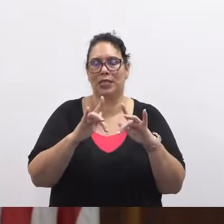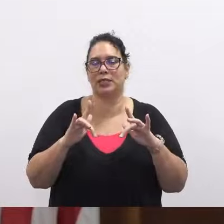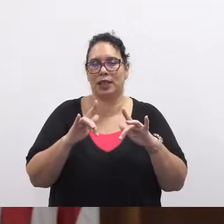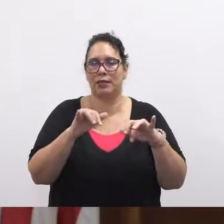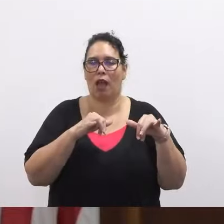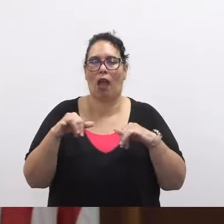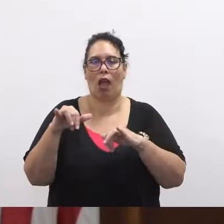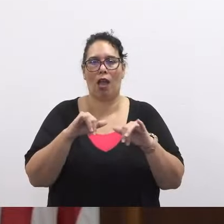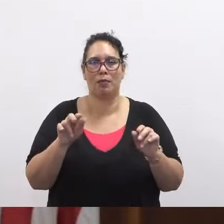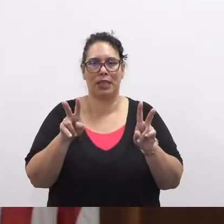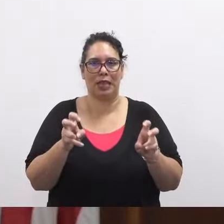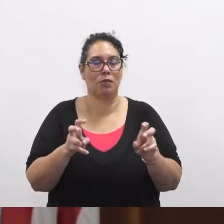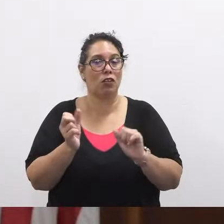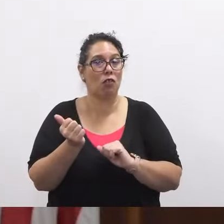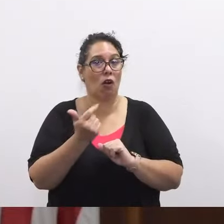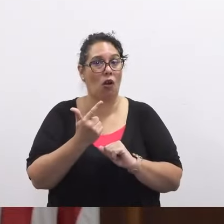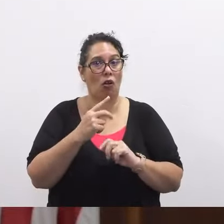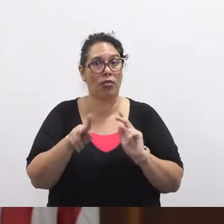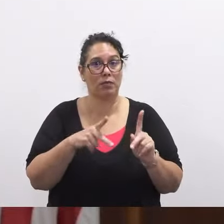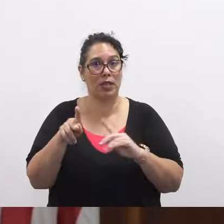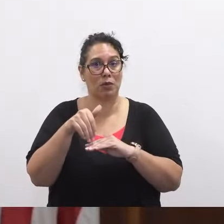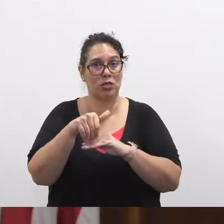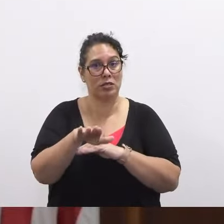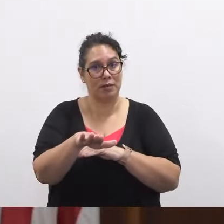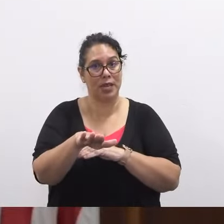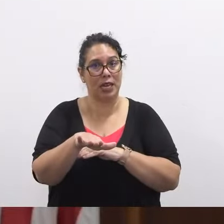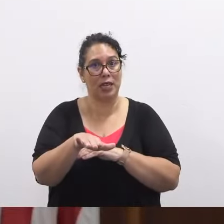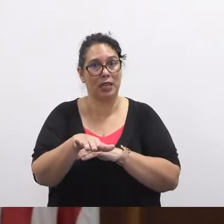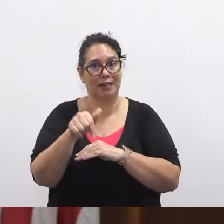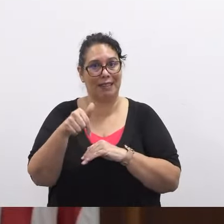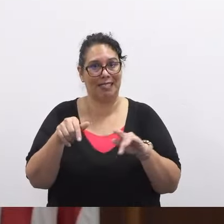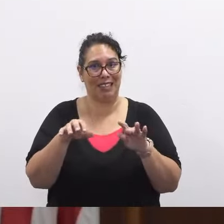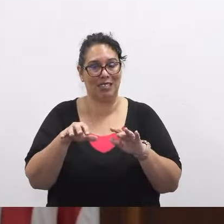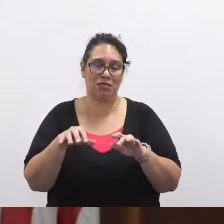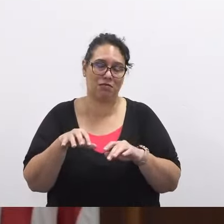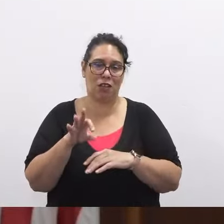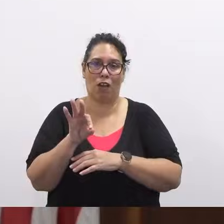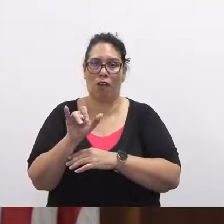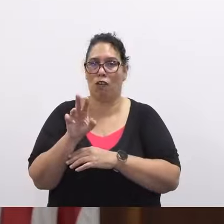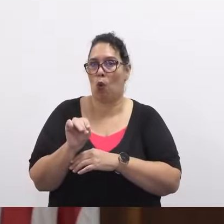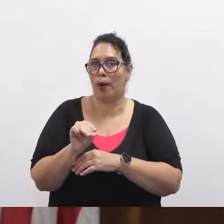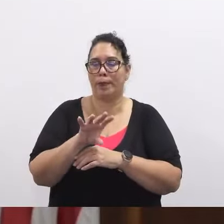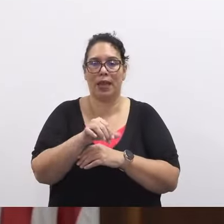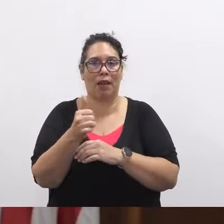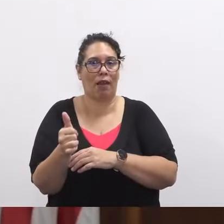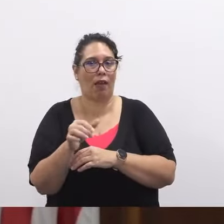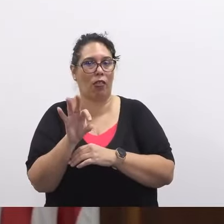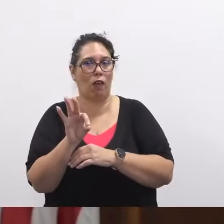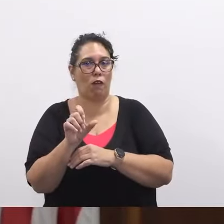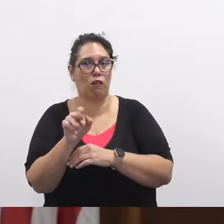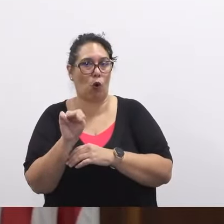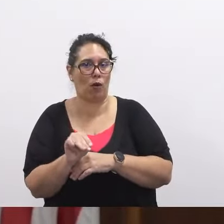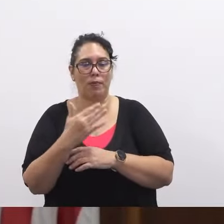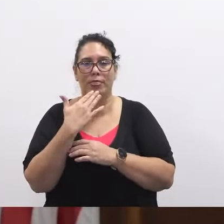So for all the folks who have submitted in this form and in every other form, I wanna thank you for your continued engagement